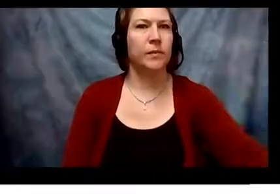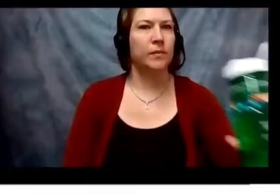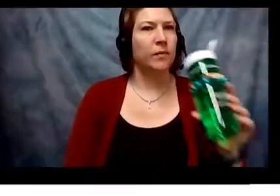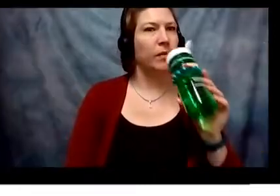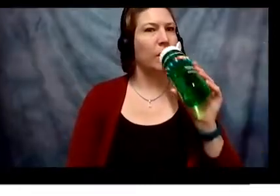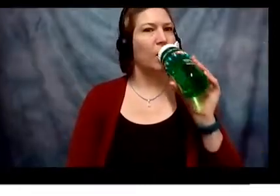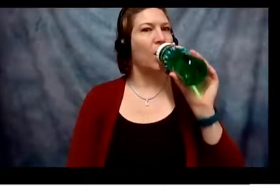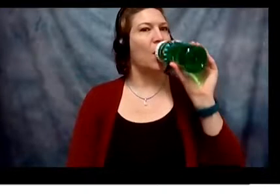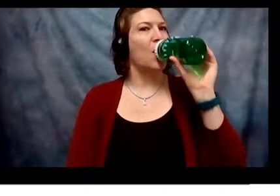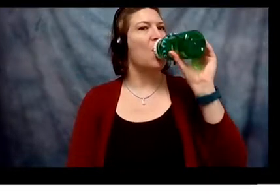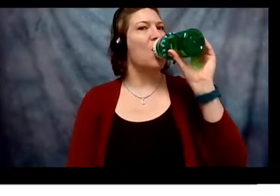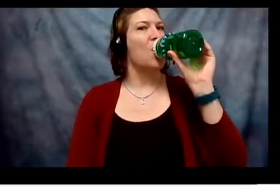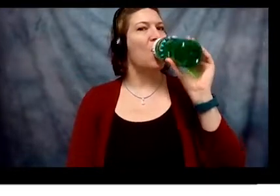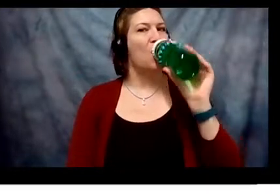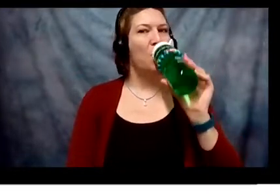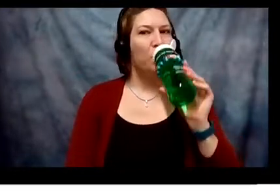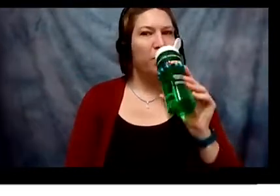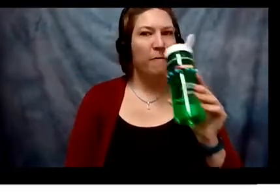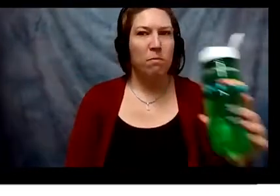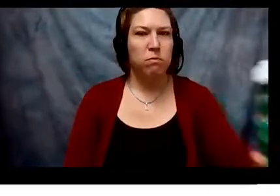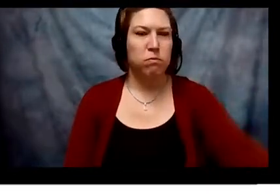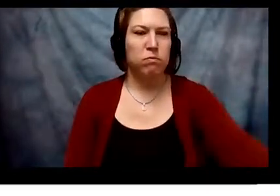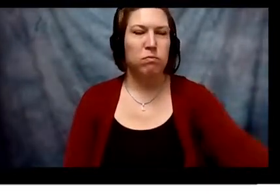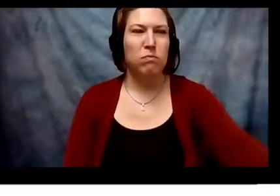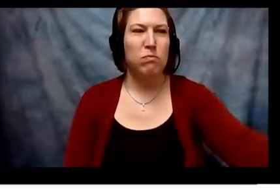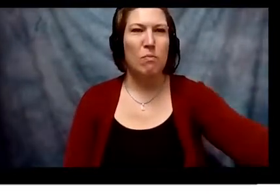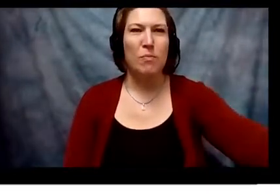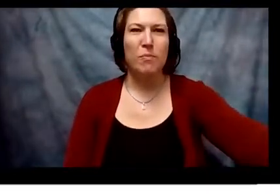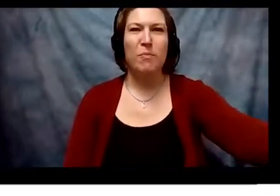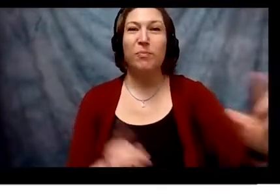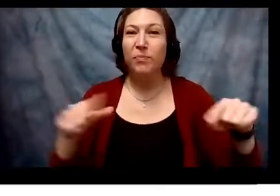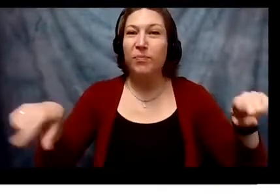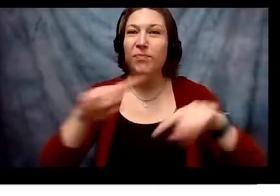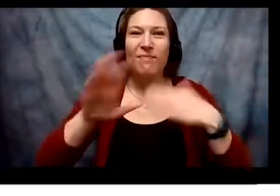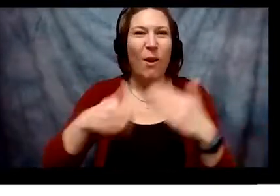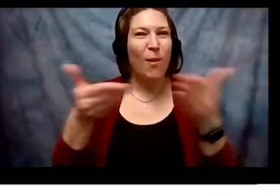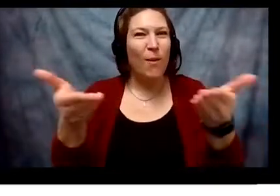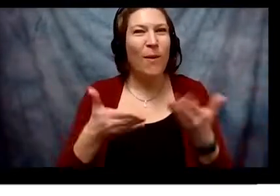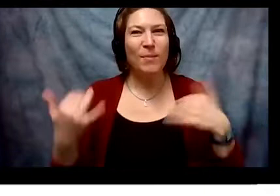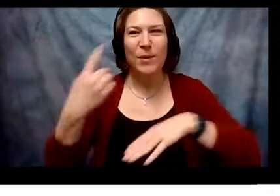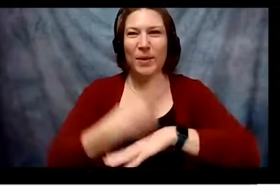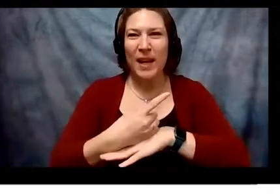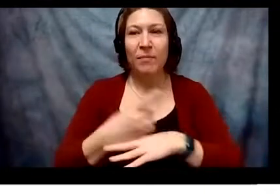All are welcome today. During our time together, please listen to your body and take